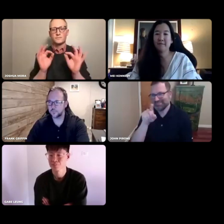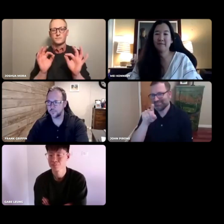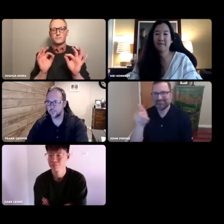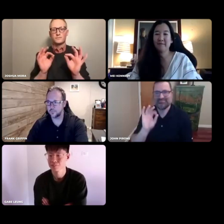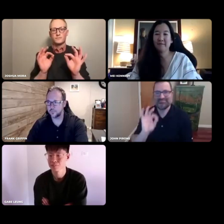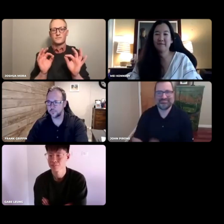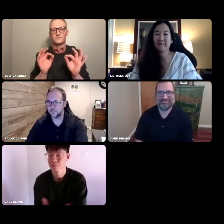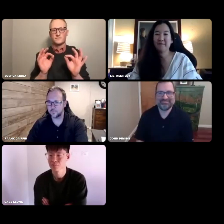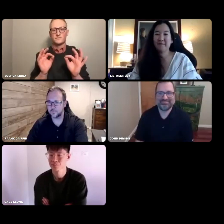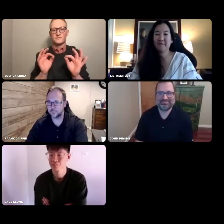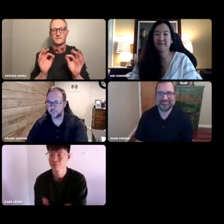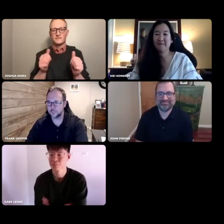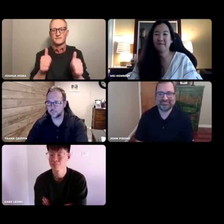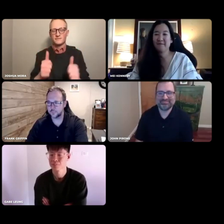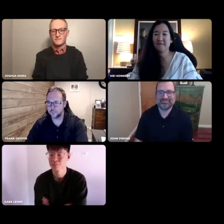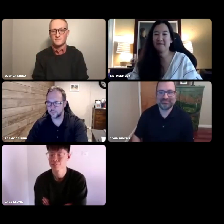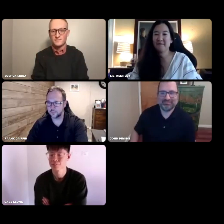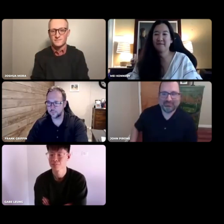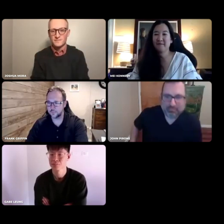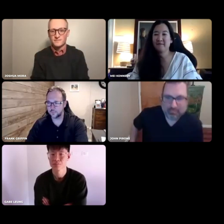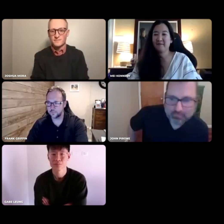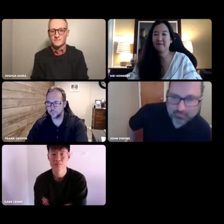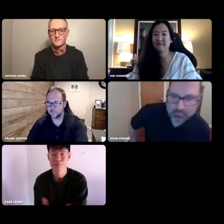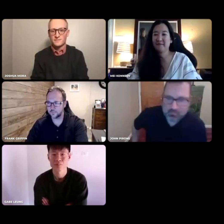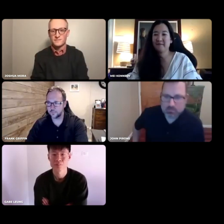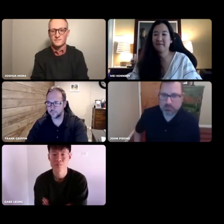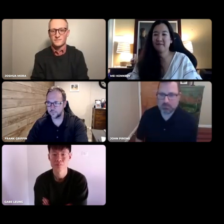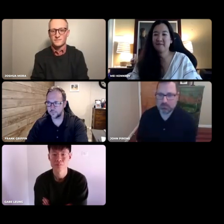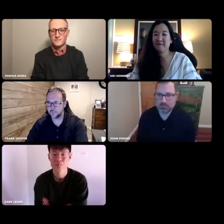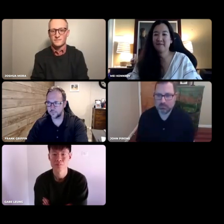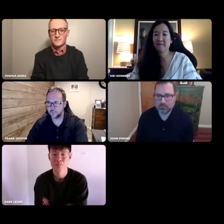Thank you.